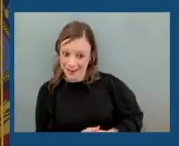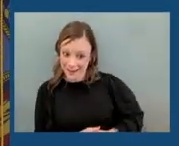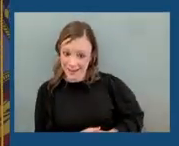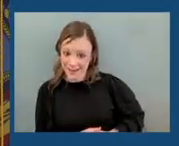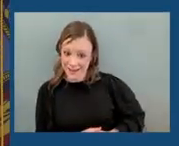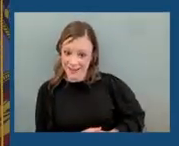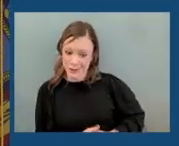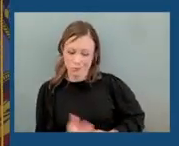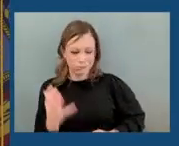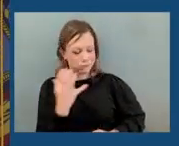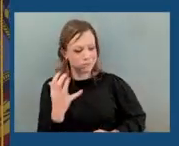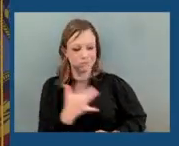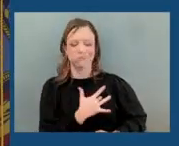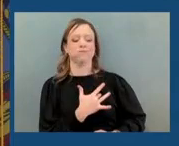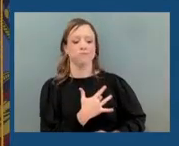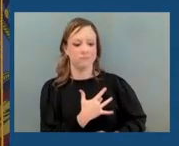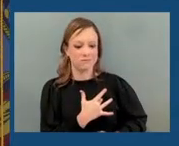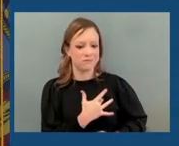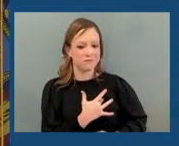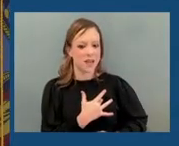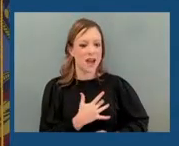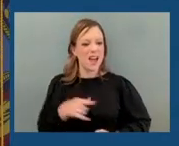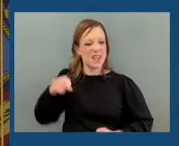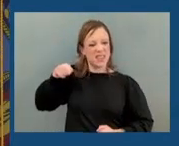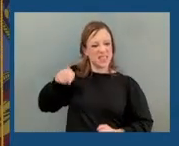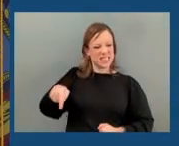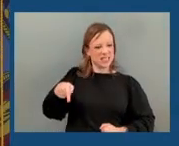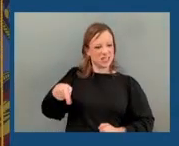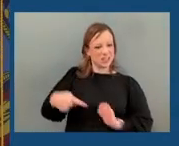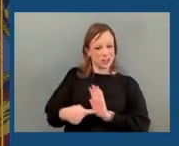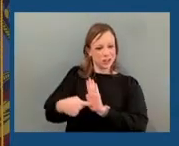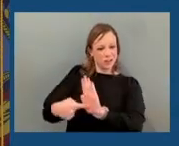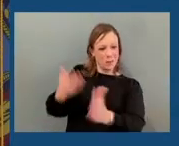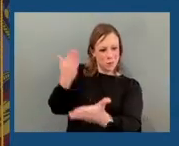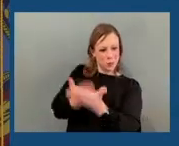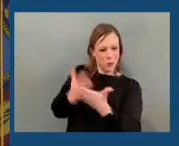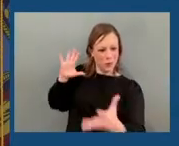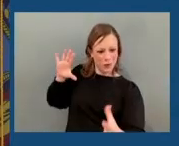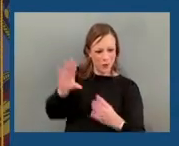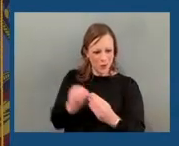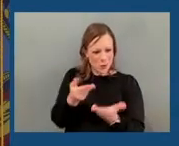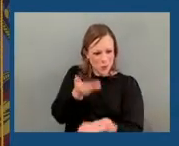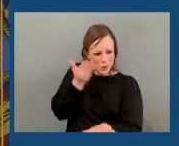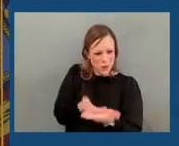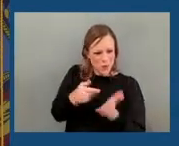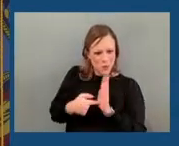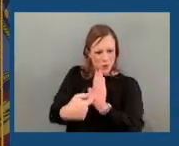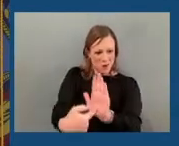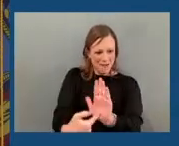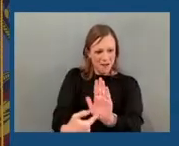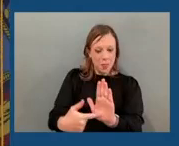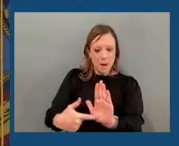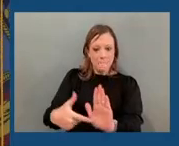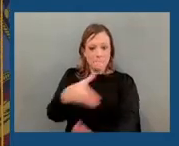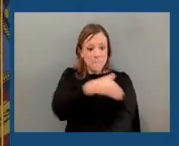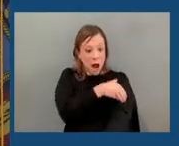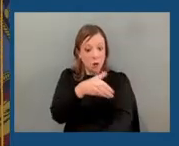I also believe it serves as a testament to the power that can be achieved through faith, family,